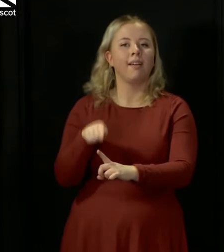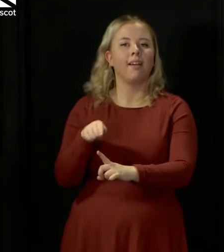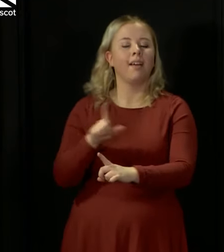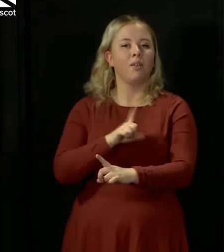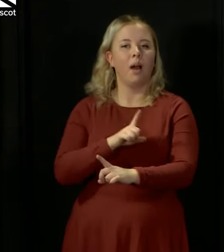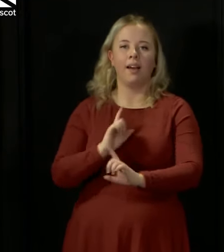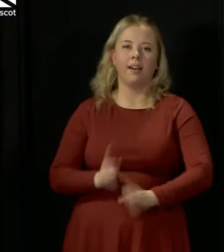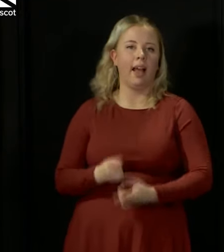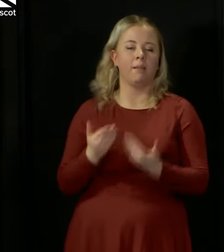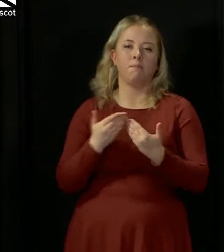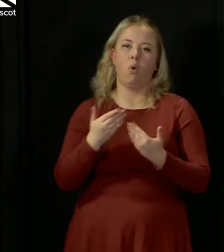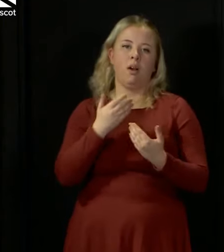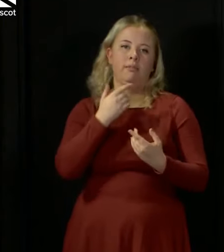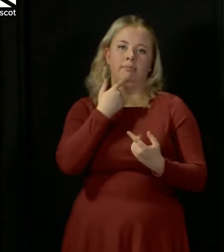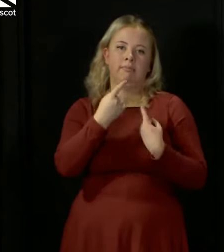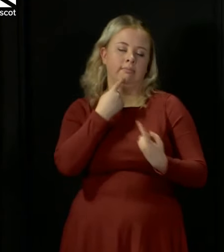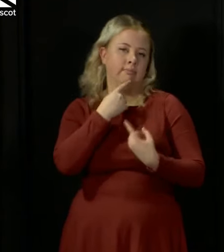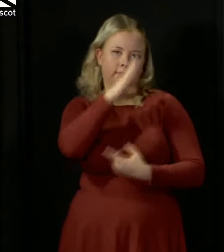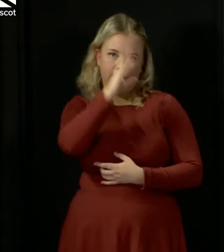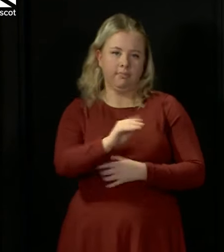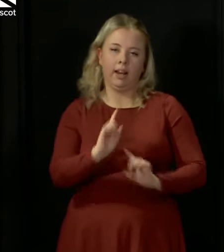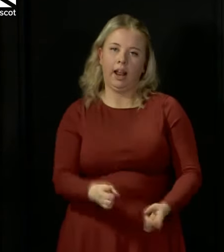individual circumstances. But I want to give an assurance there will be an appropriate